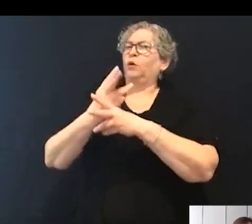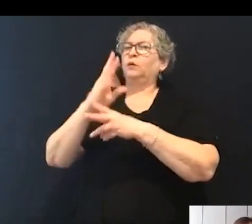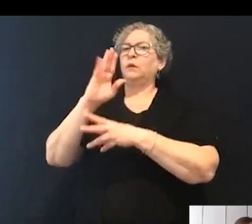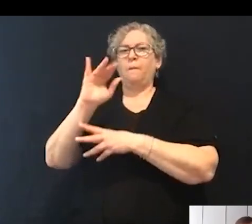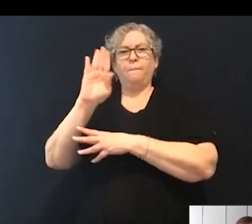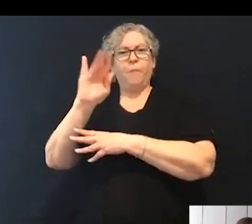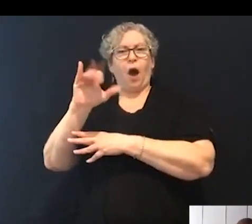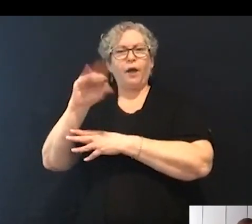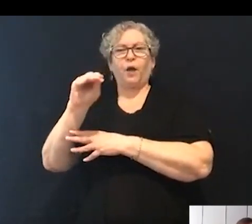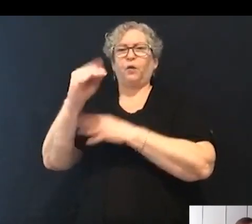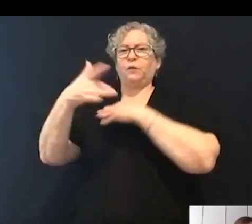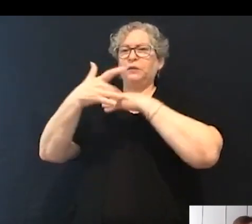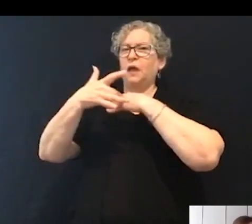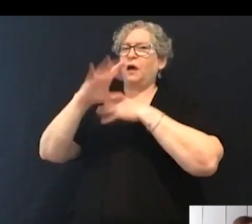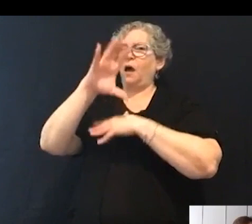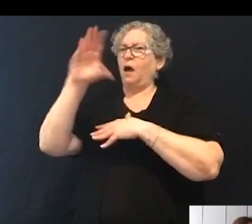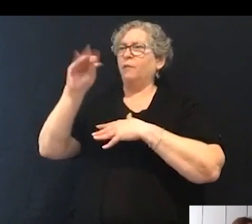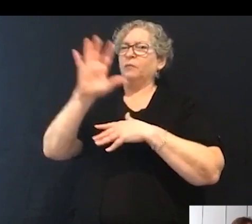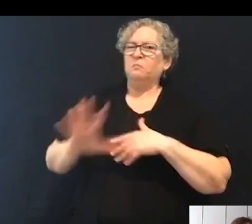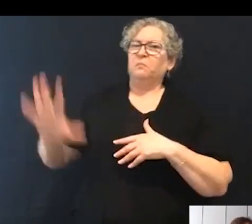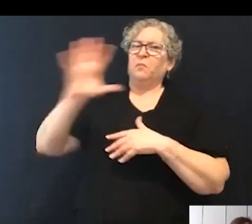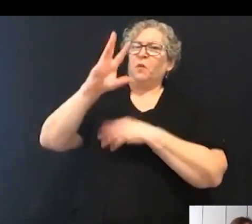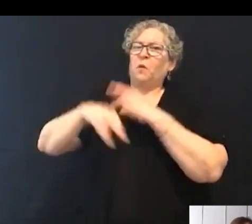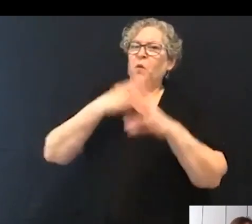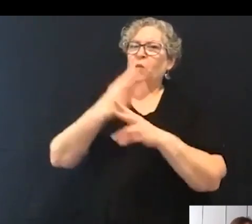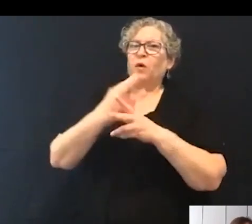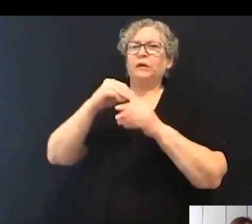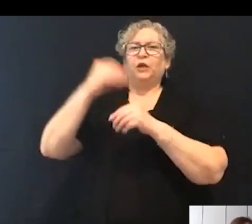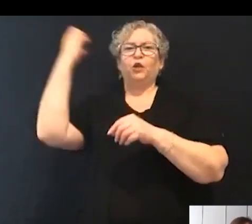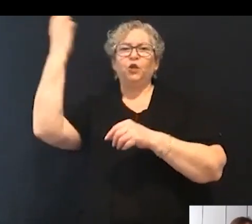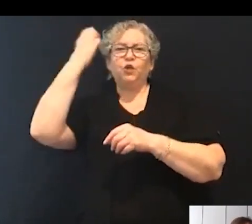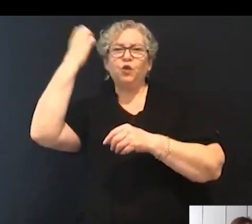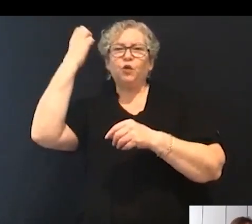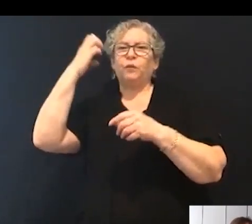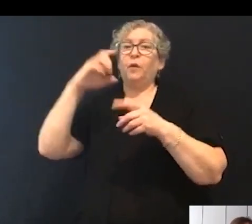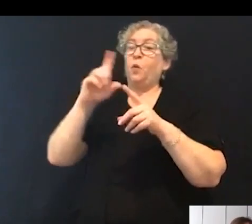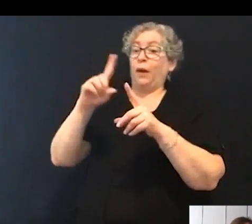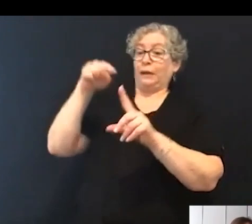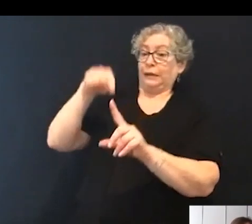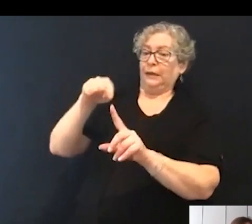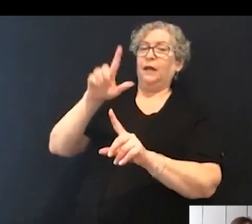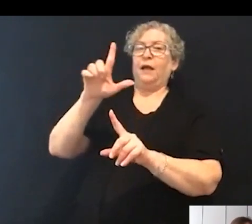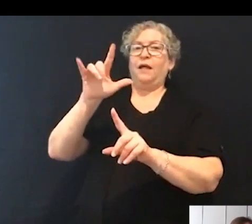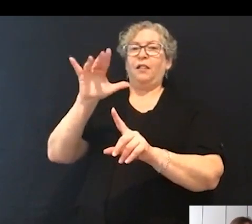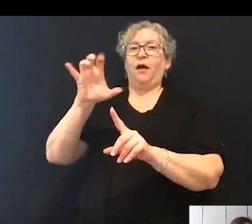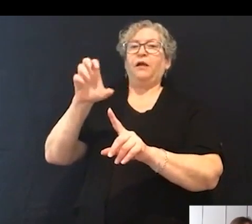with our headquarters in Europe in Leiden.